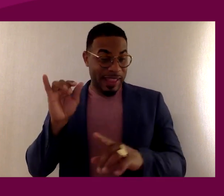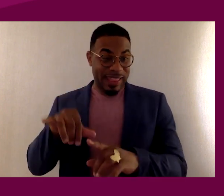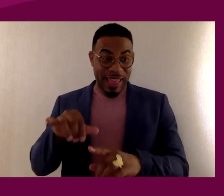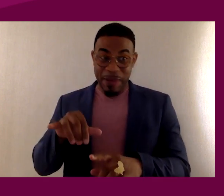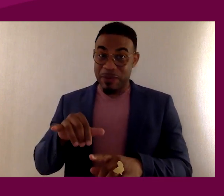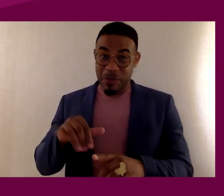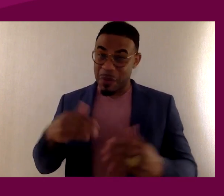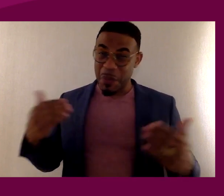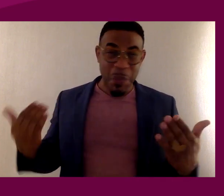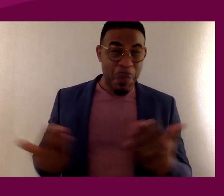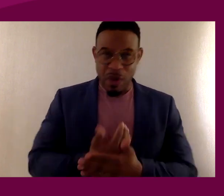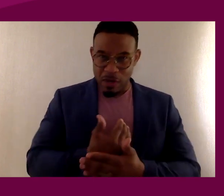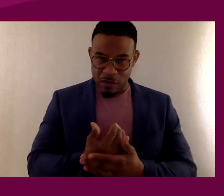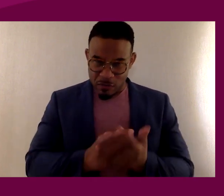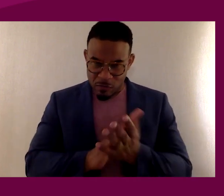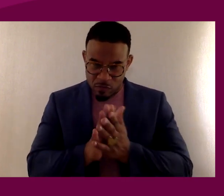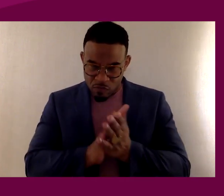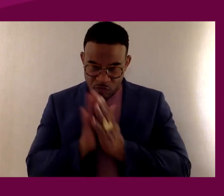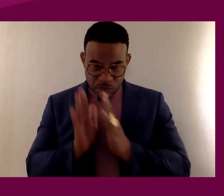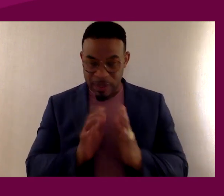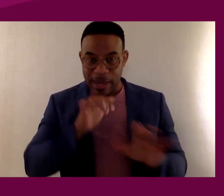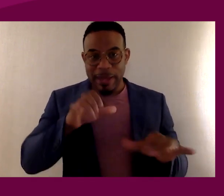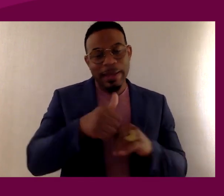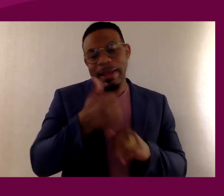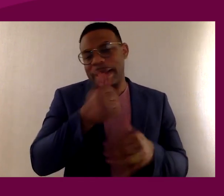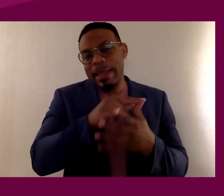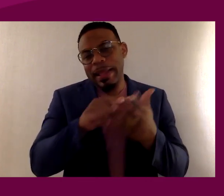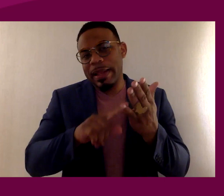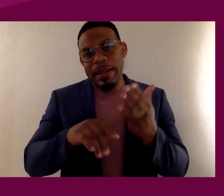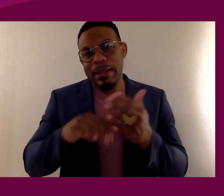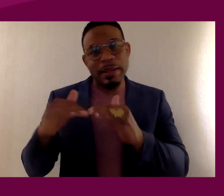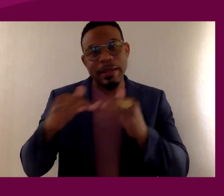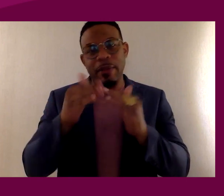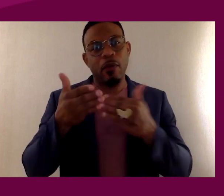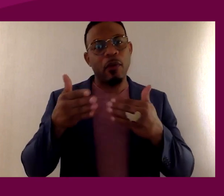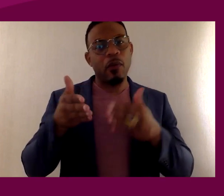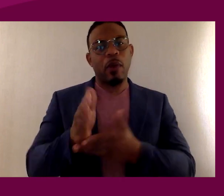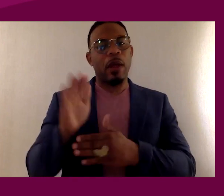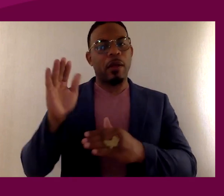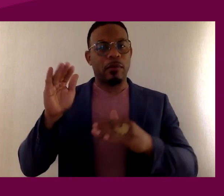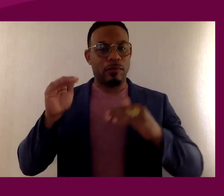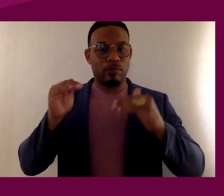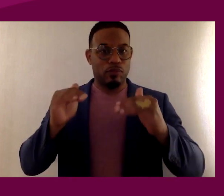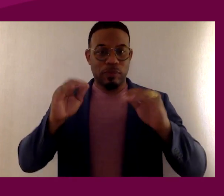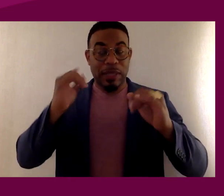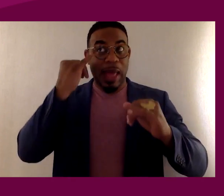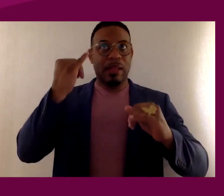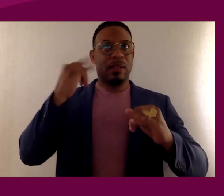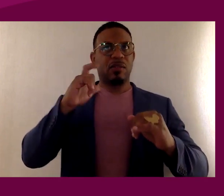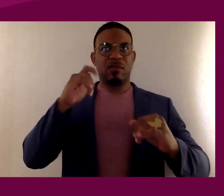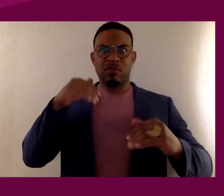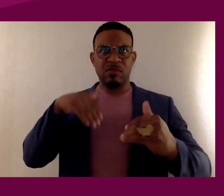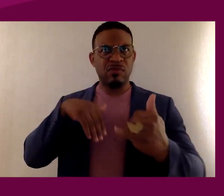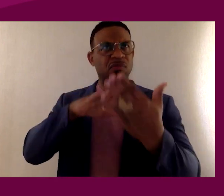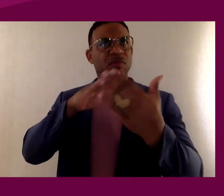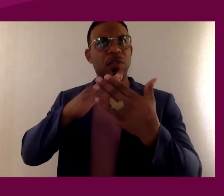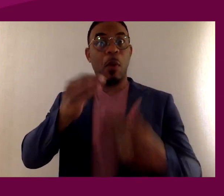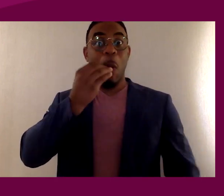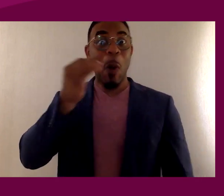And this was a brand new tactic, hadn't been done in any of the civil rights movement. The